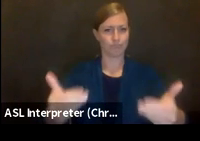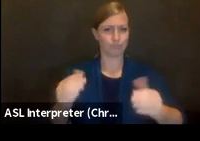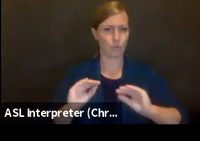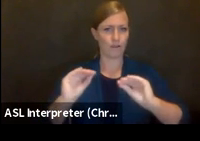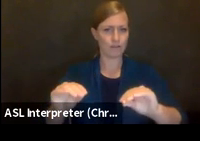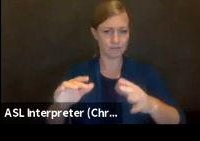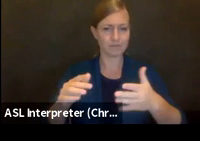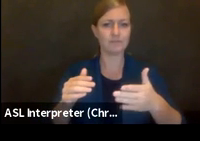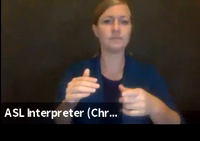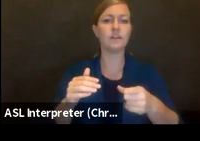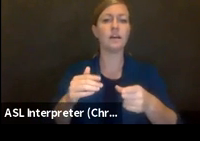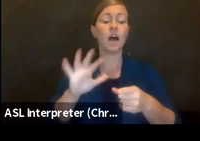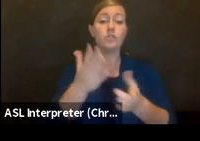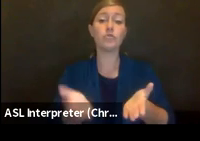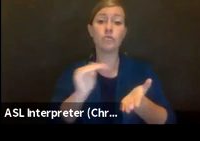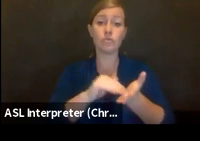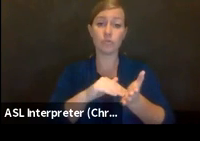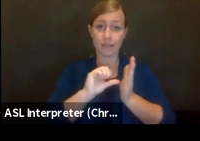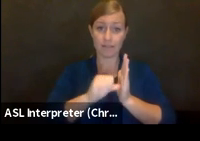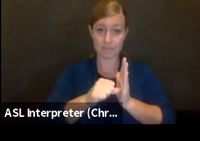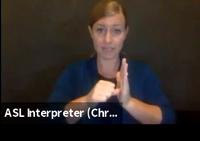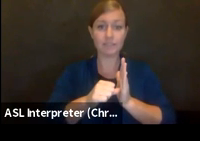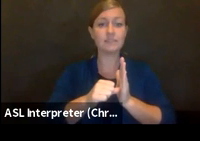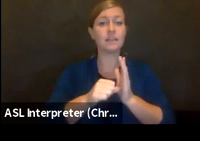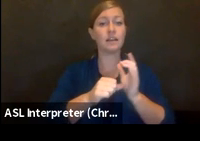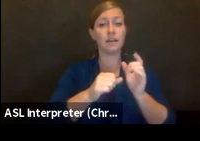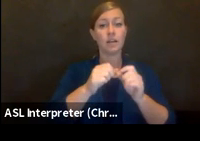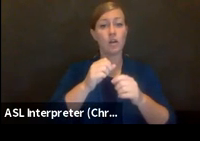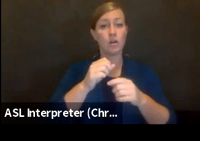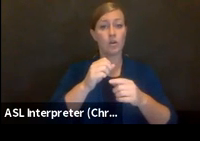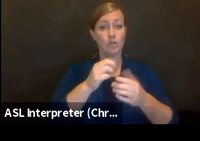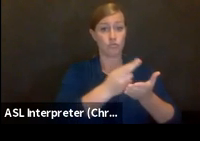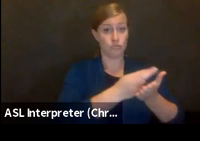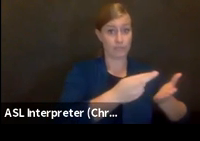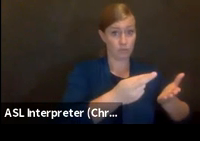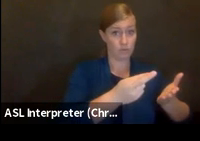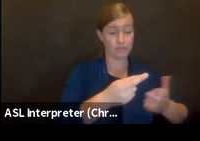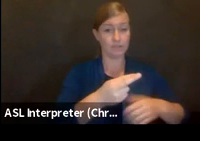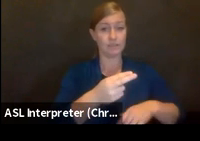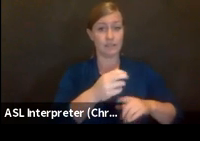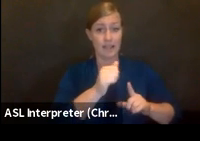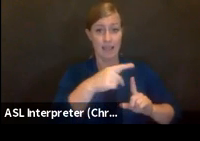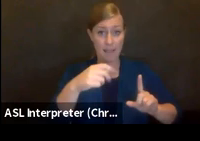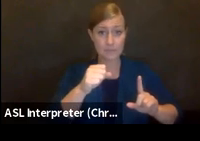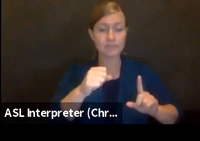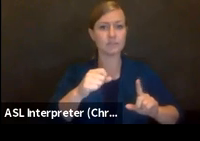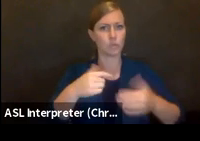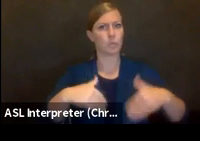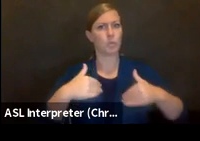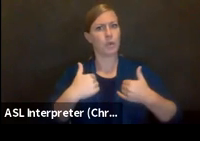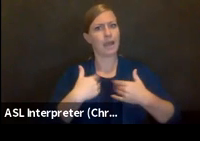ESD 189 - Amy Colburn: Just to reiterate the resources and the apps. There's a lot going on in there. So really work with your district or your team.